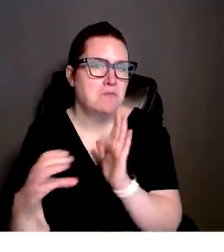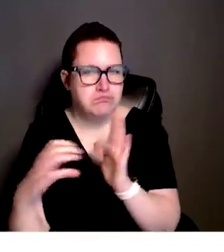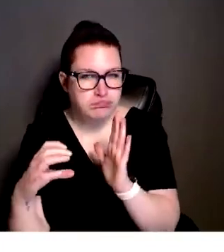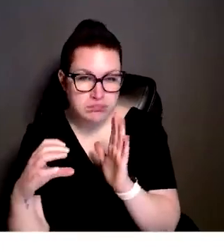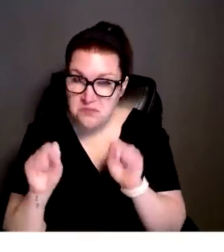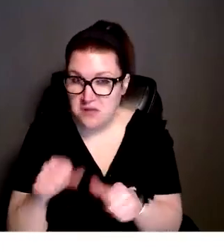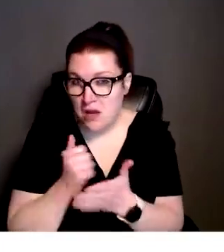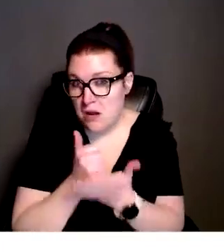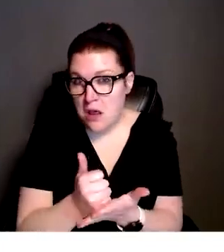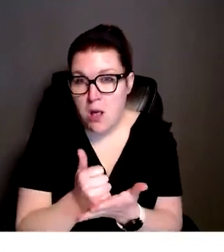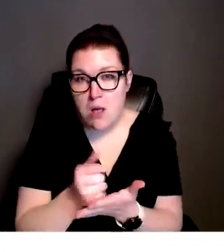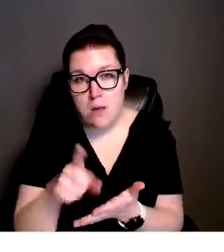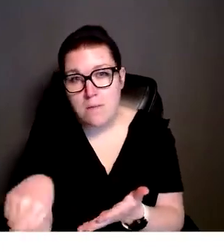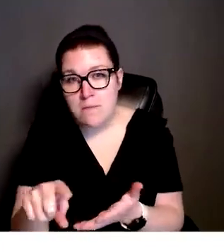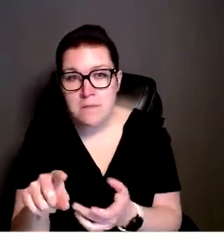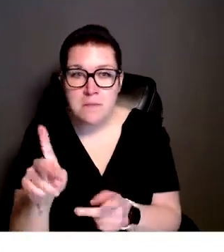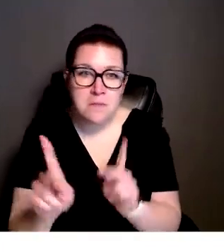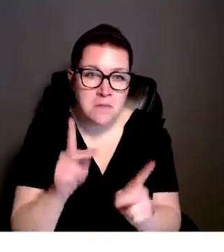those challenge participants who may not be familiar with this.